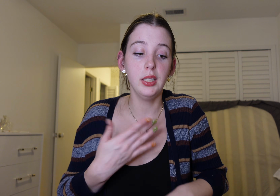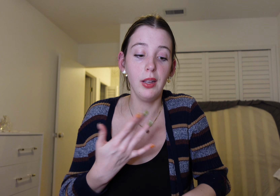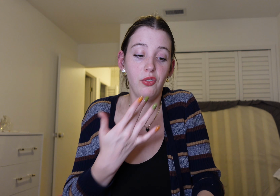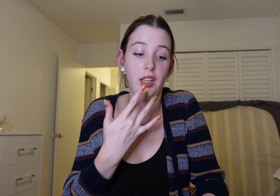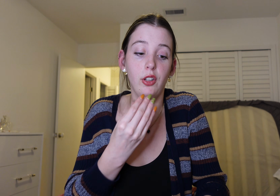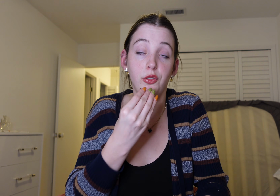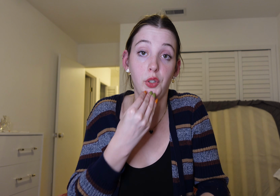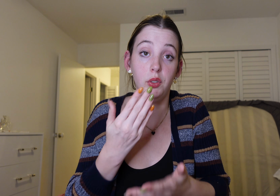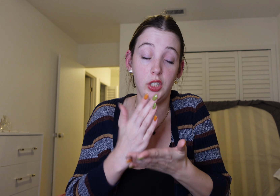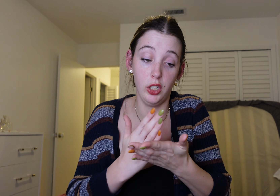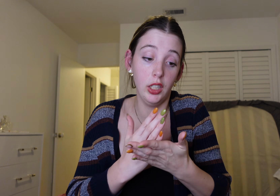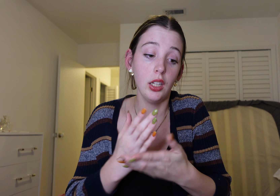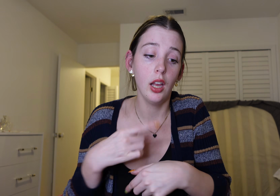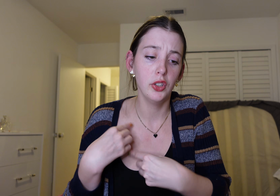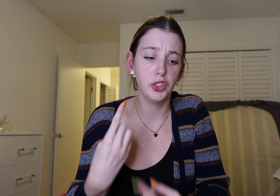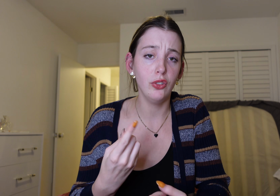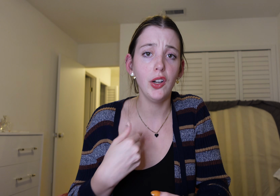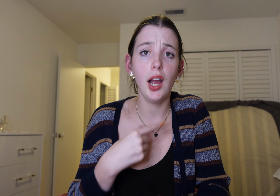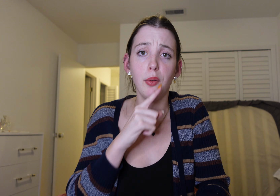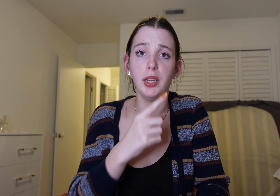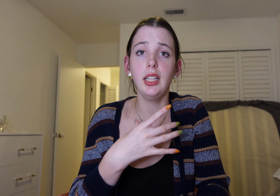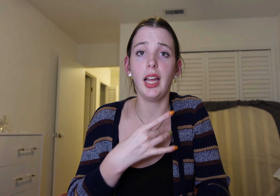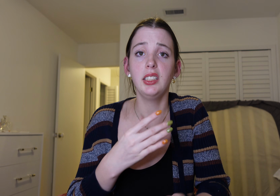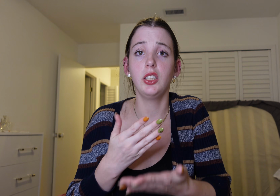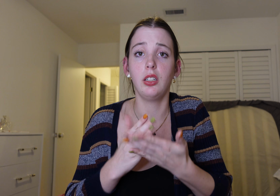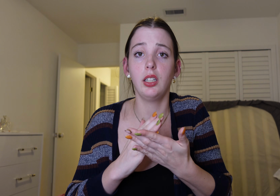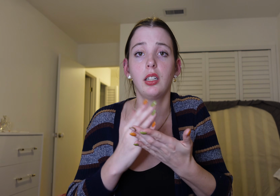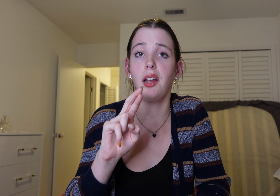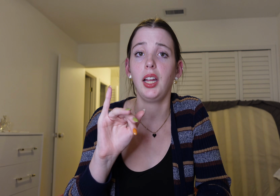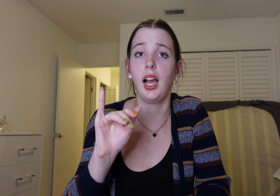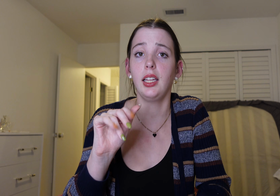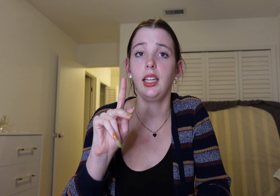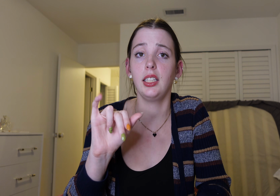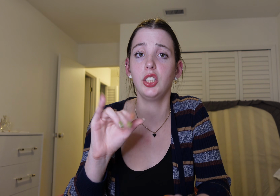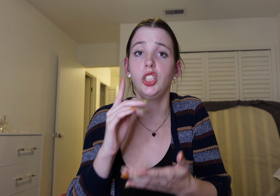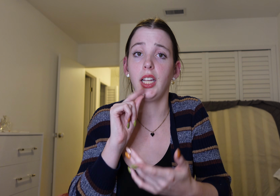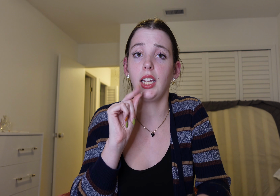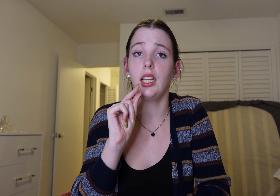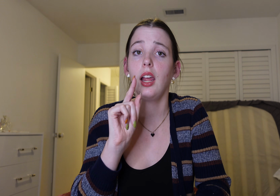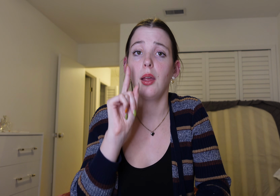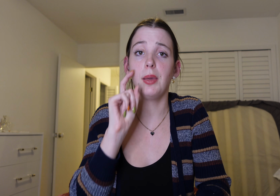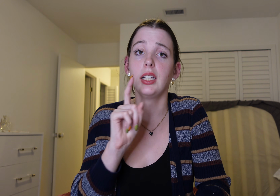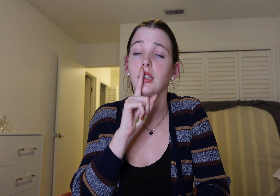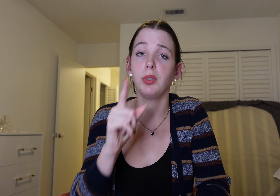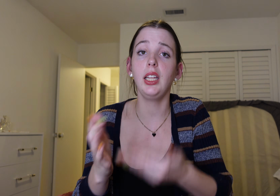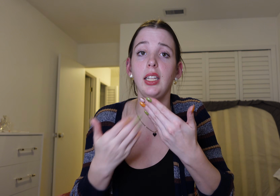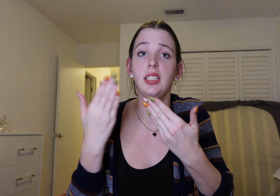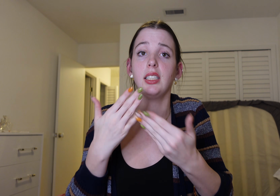what is my favorite food to cook? so far I really like to cook teriyaki chicken because it's really easy